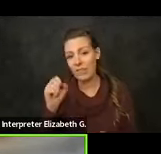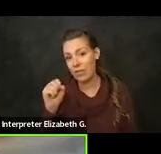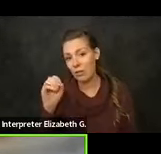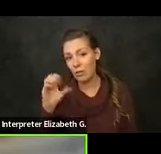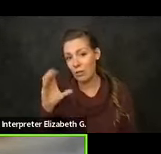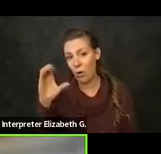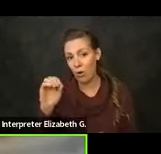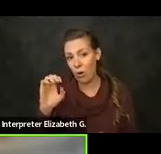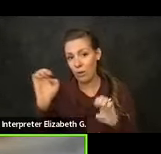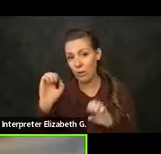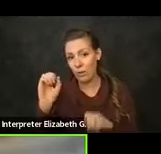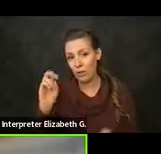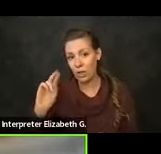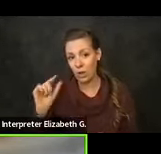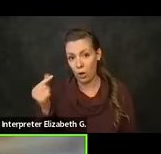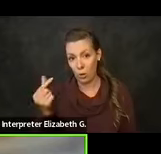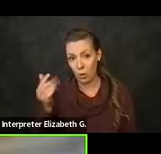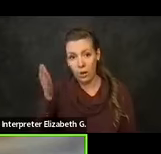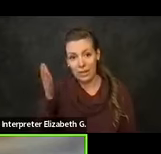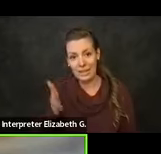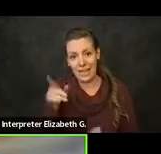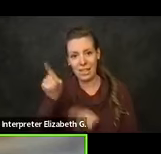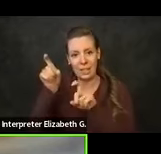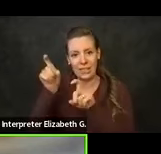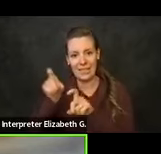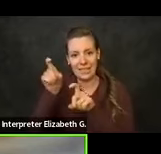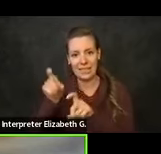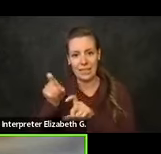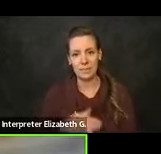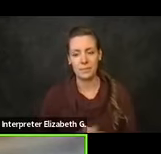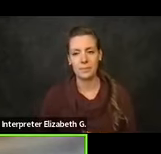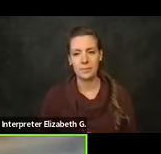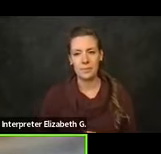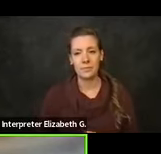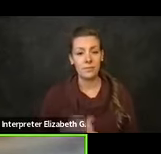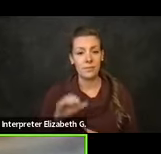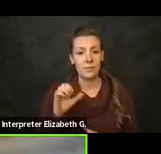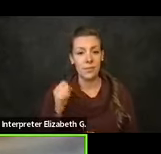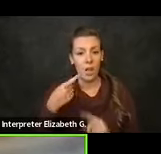Org testing. Our case rate, which we saw level off this